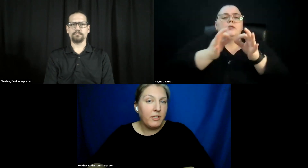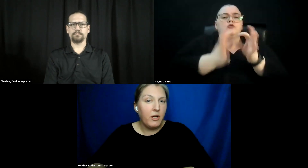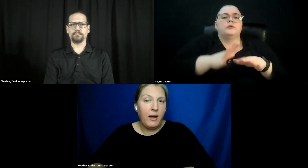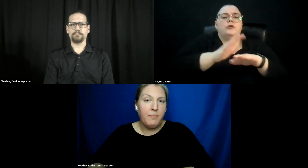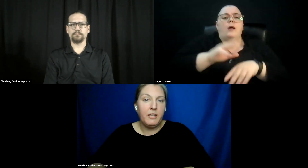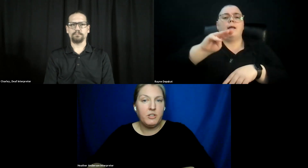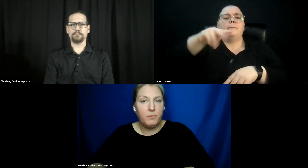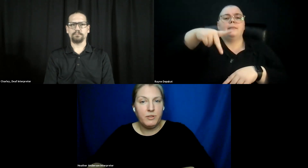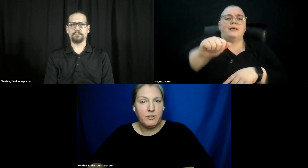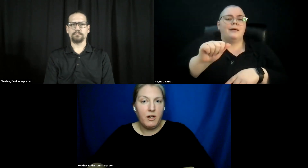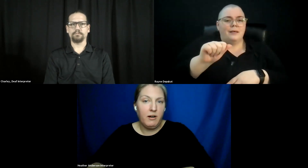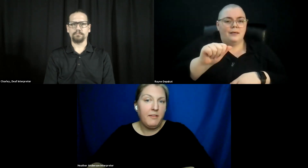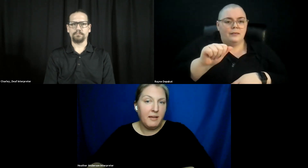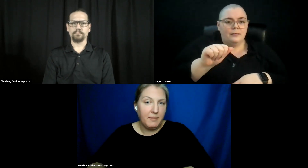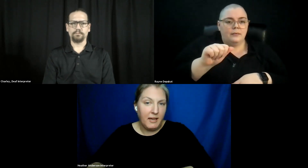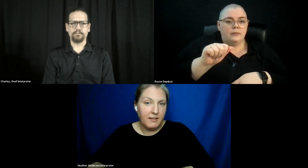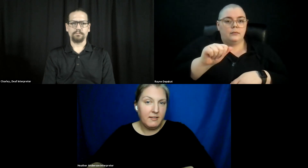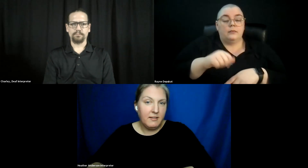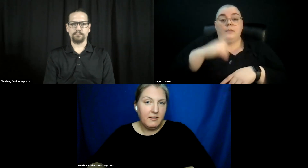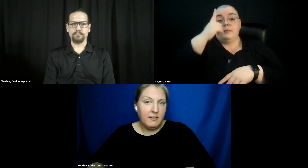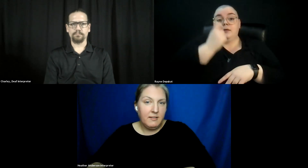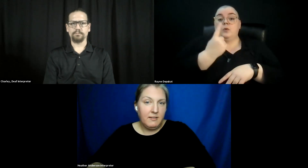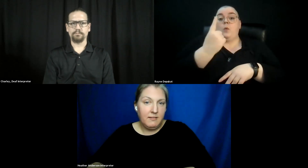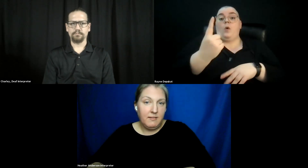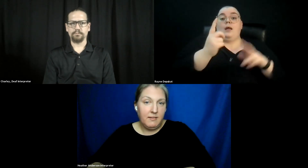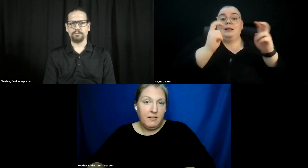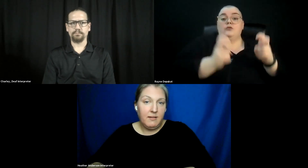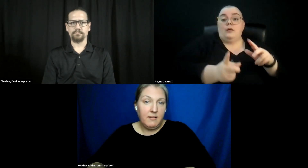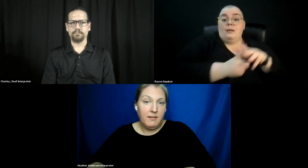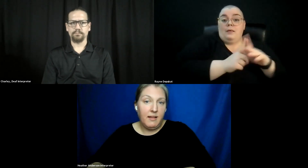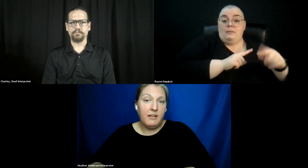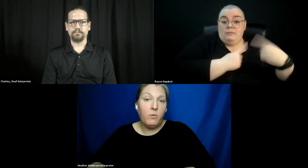I want to know how many interpreters are on the MPA.